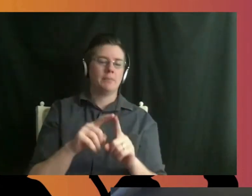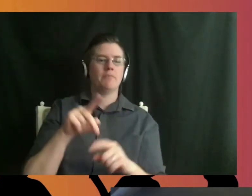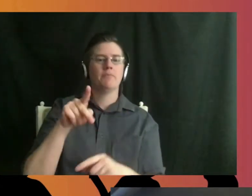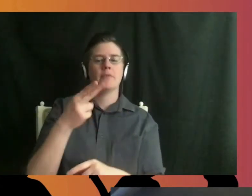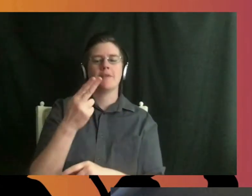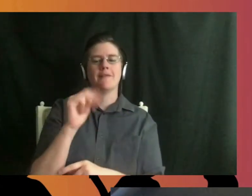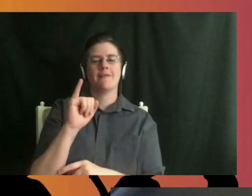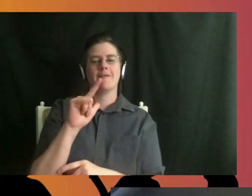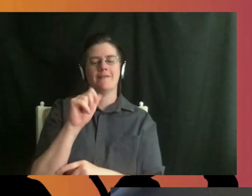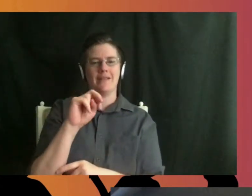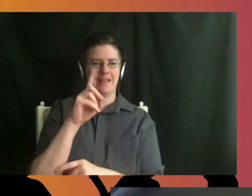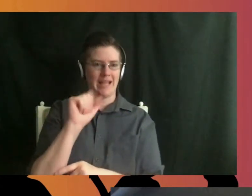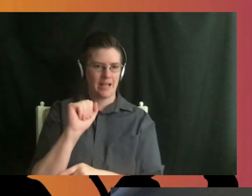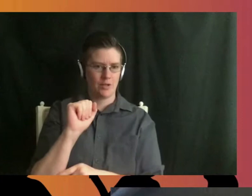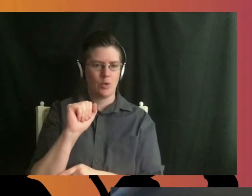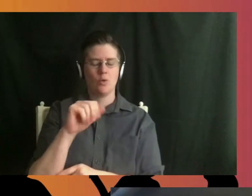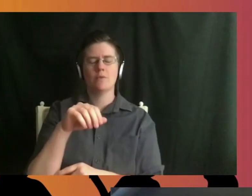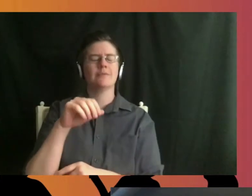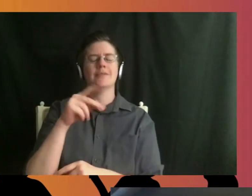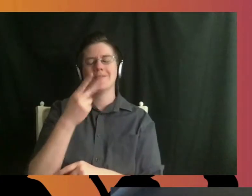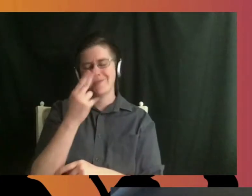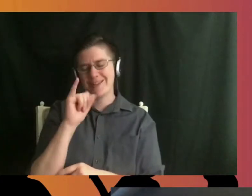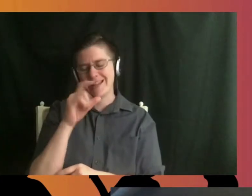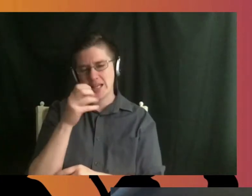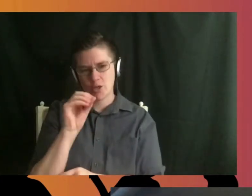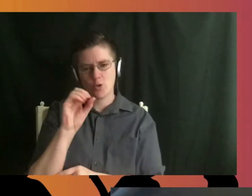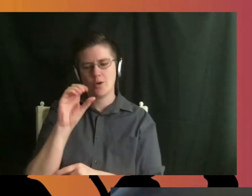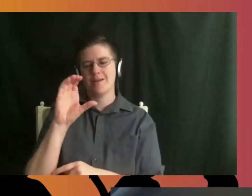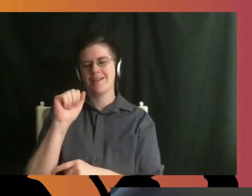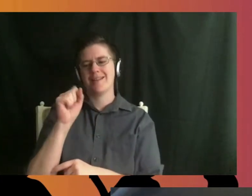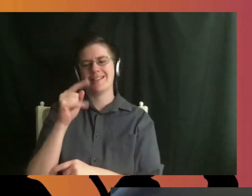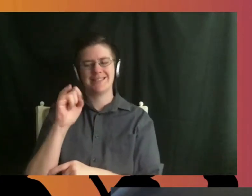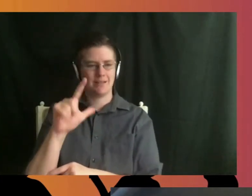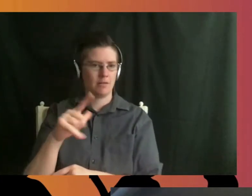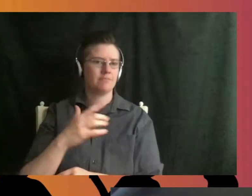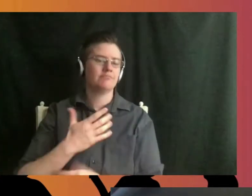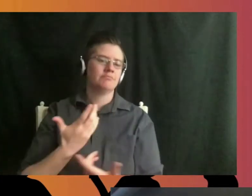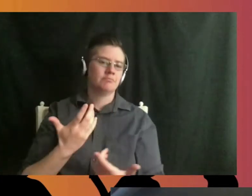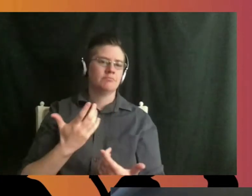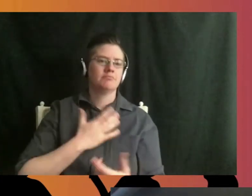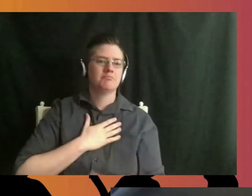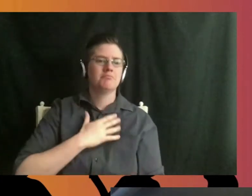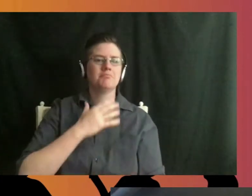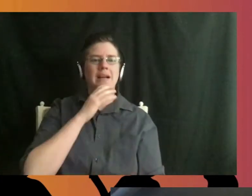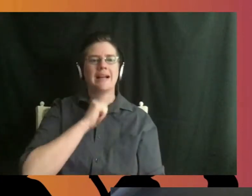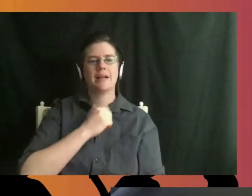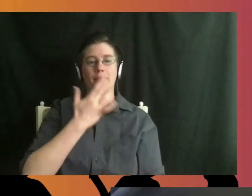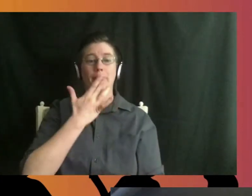was on my 18th birthday at that point i just had had enough of unarmed african americans